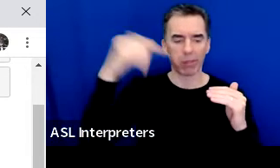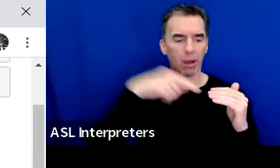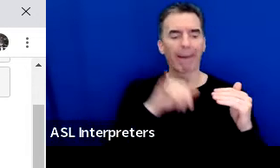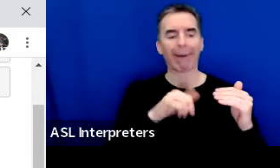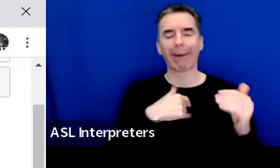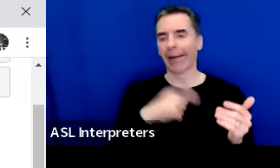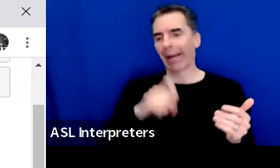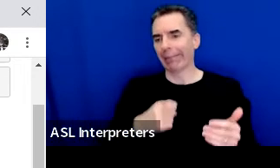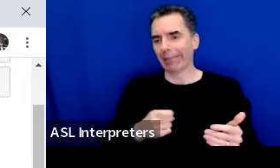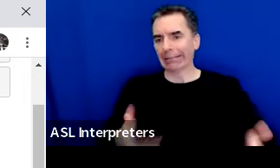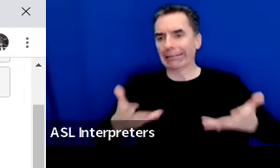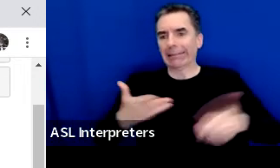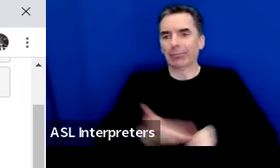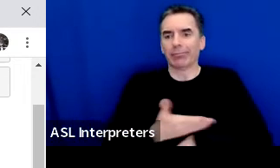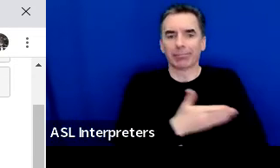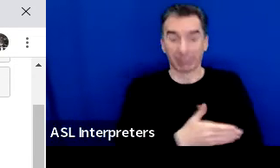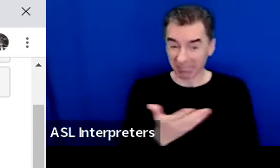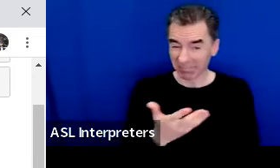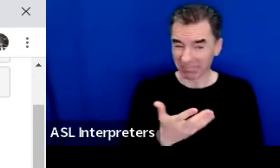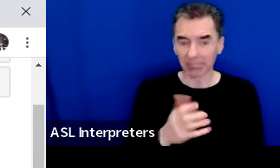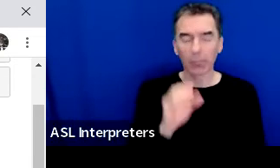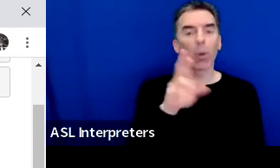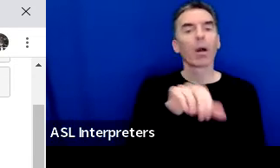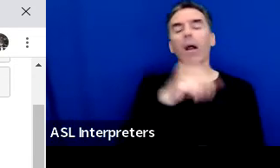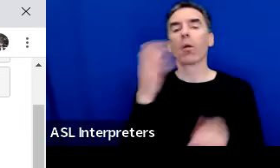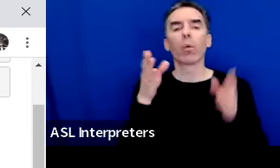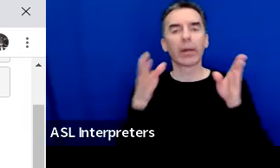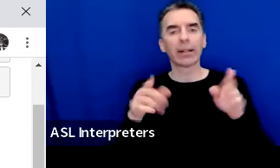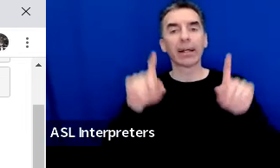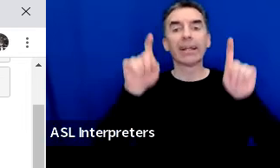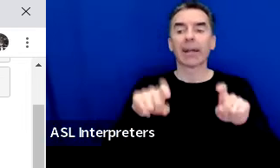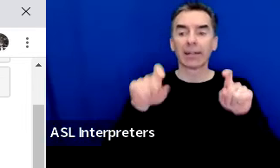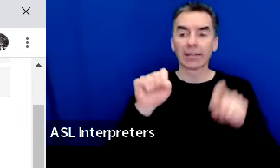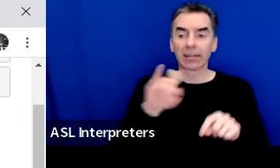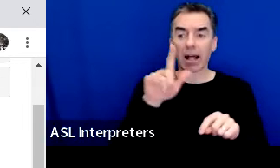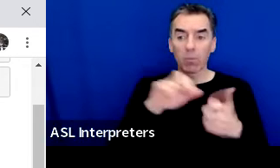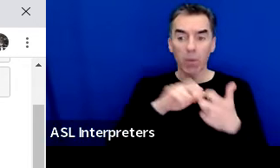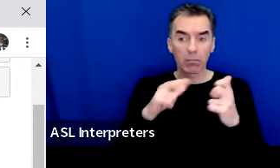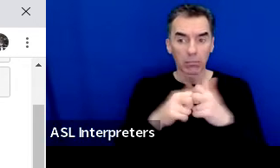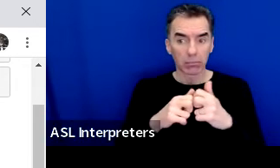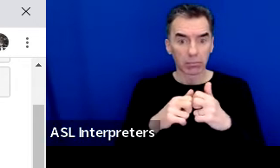to do a test style problem where that's it. They got it wrong. Sorry, you blew it.